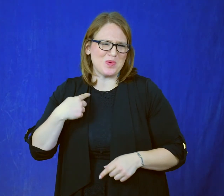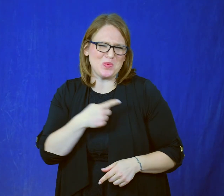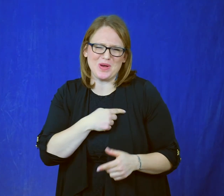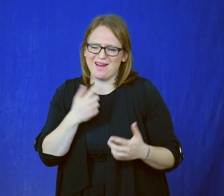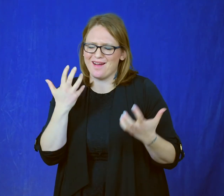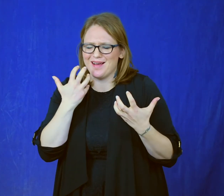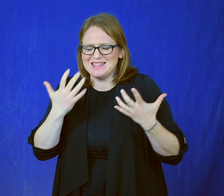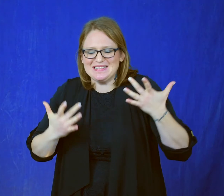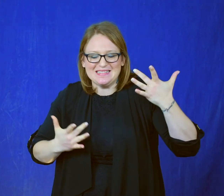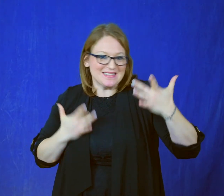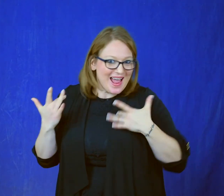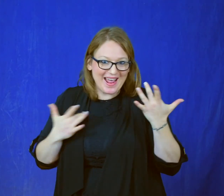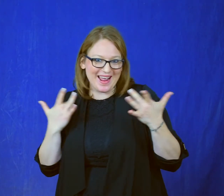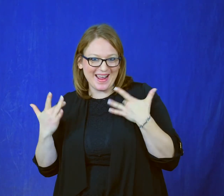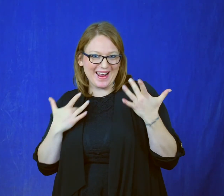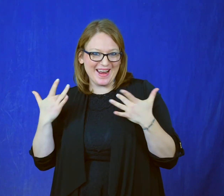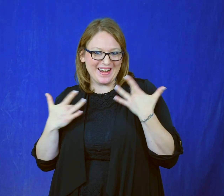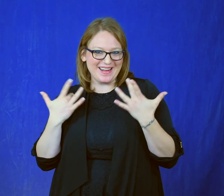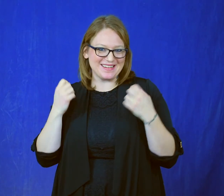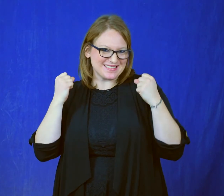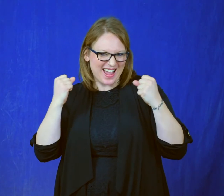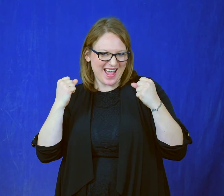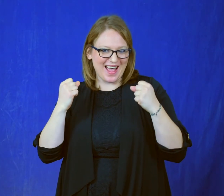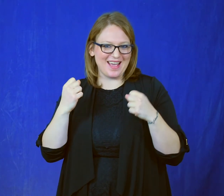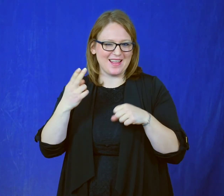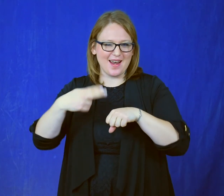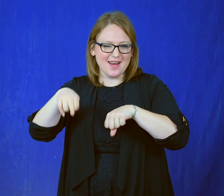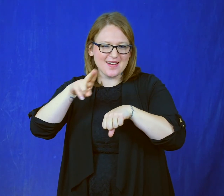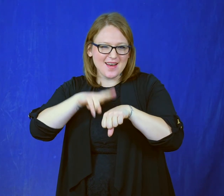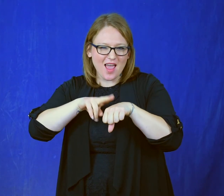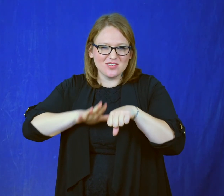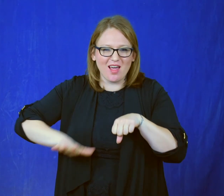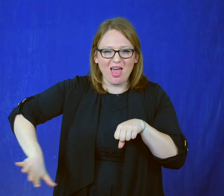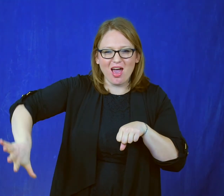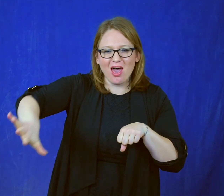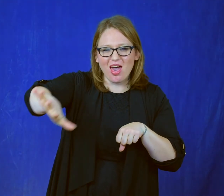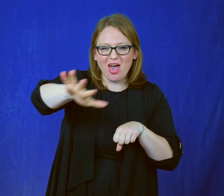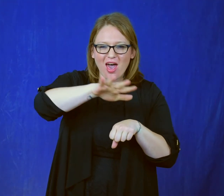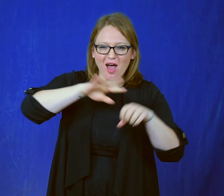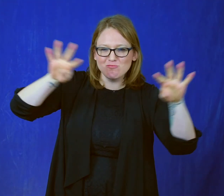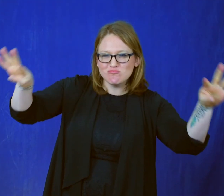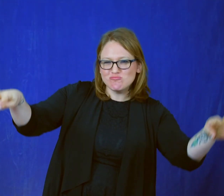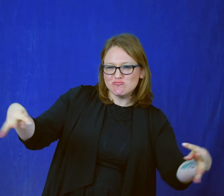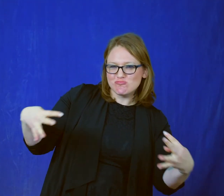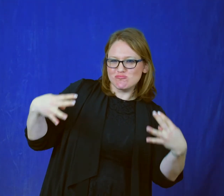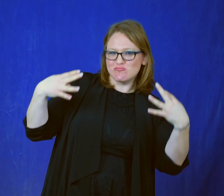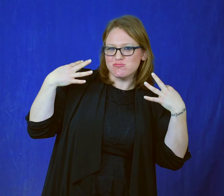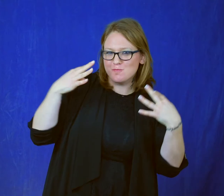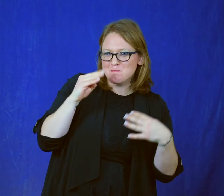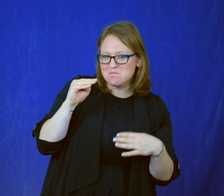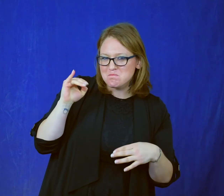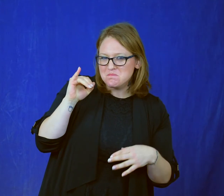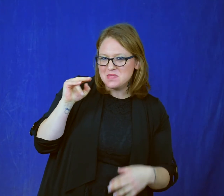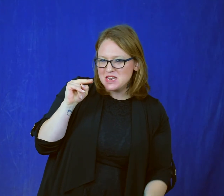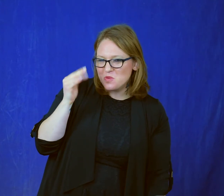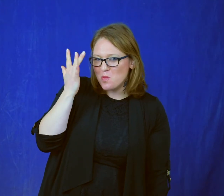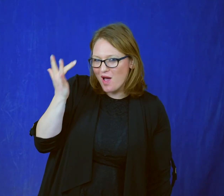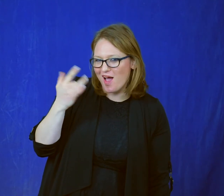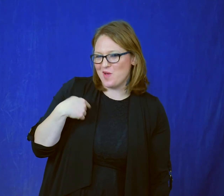the biennial report. We are excited! We have a national audience who is watching our state because we are the first.